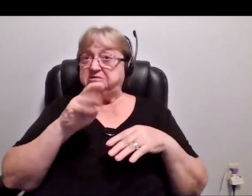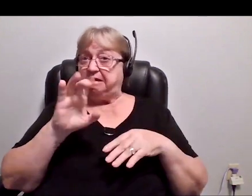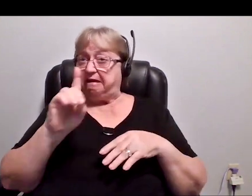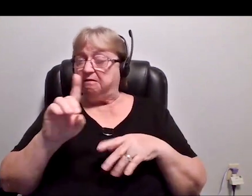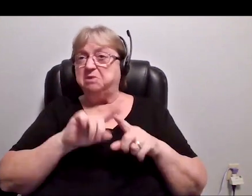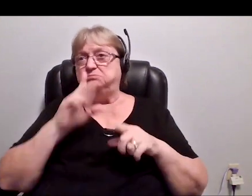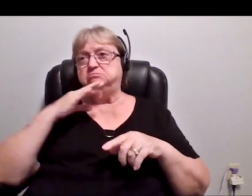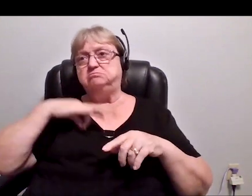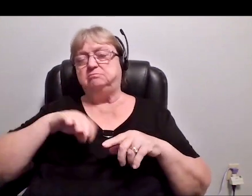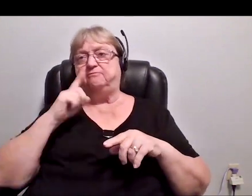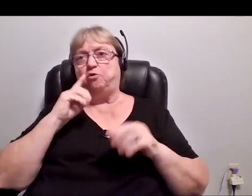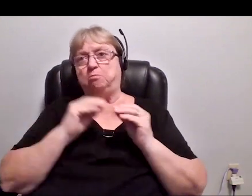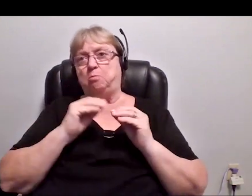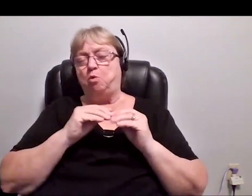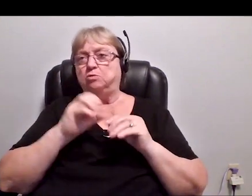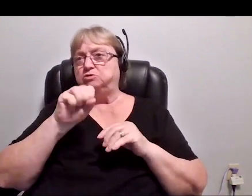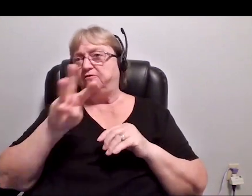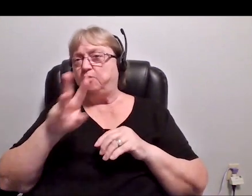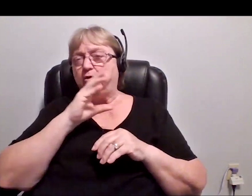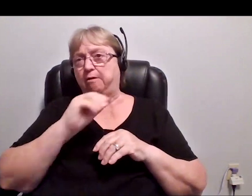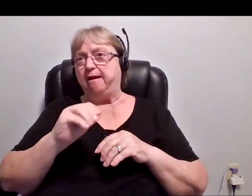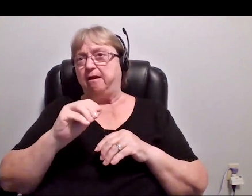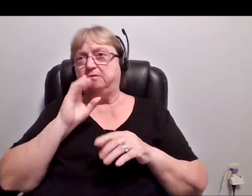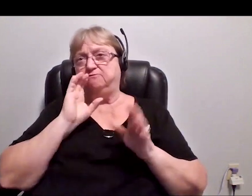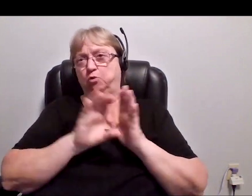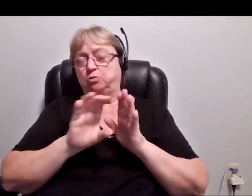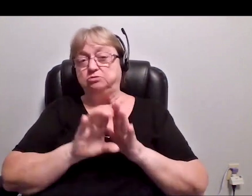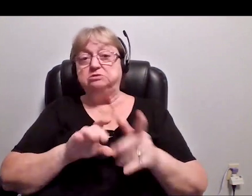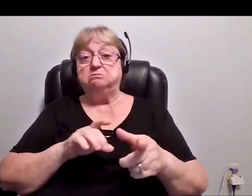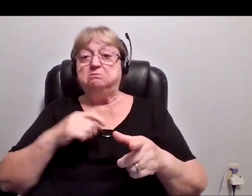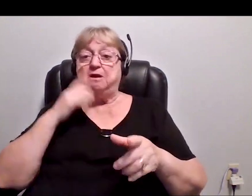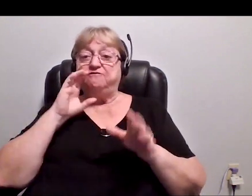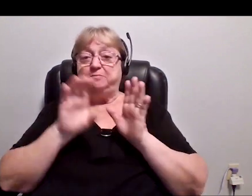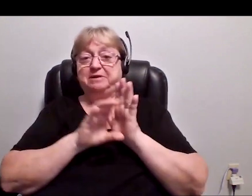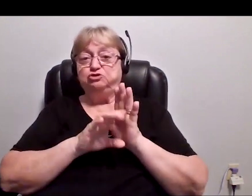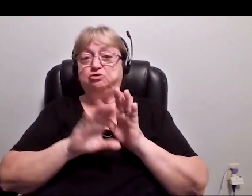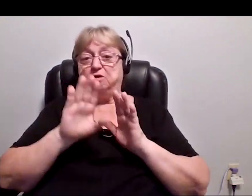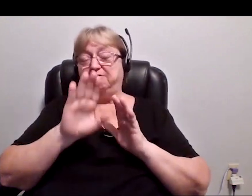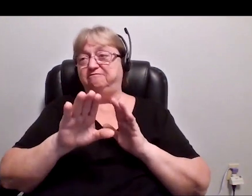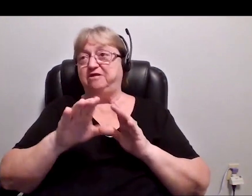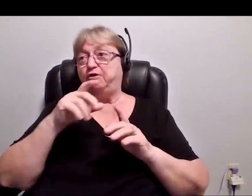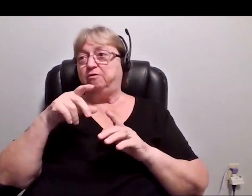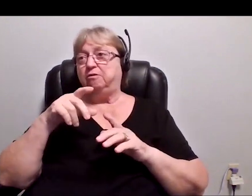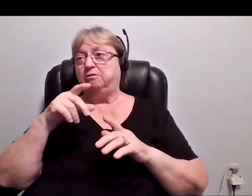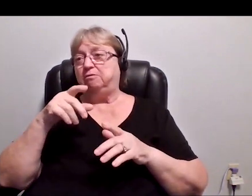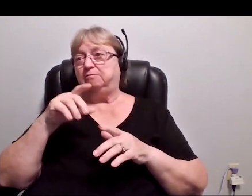I have a photo of their jellybox printer that they're using, and students are holding up a wrench that they made.